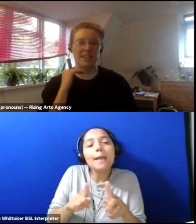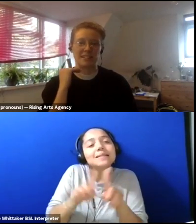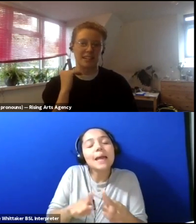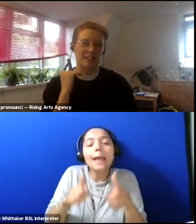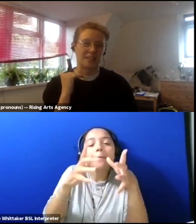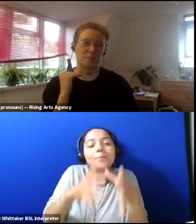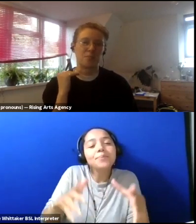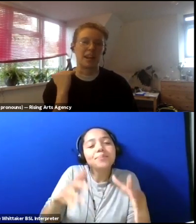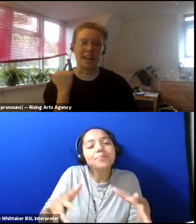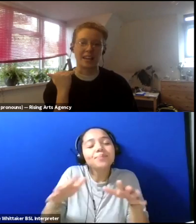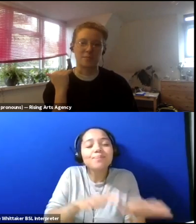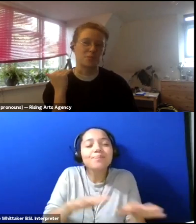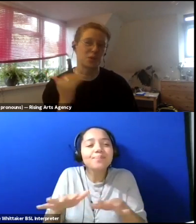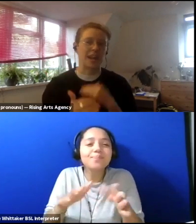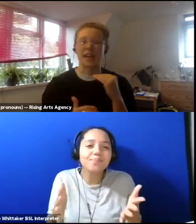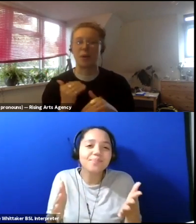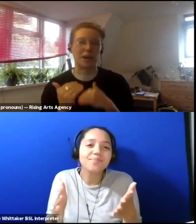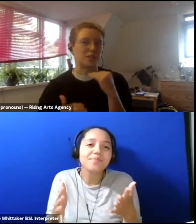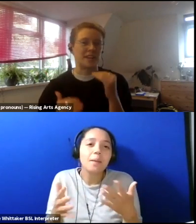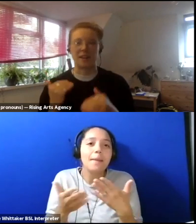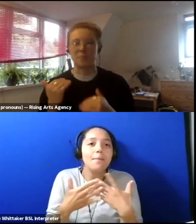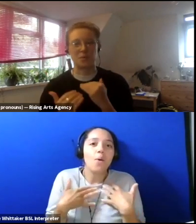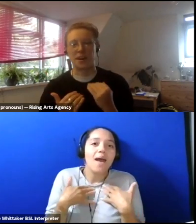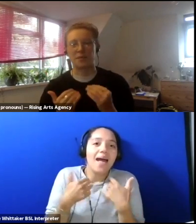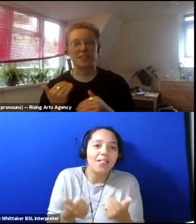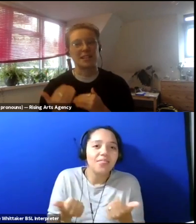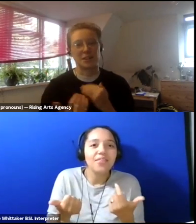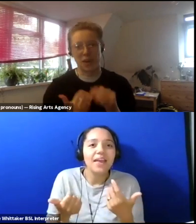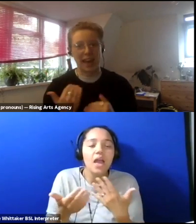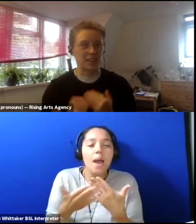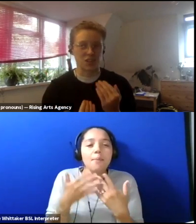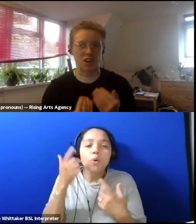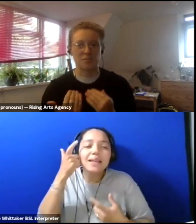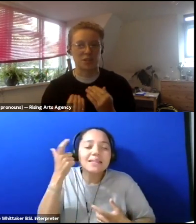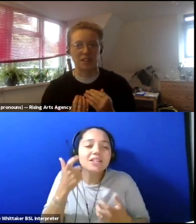But doing it in a more healthy and a more considered way each time so that